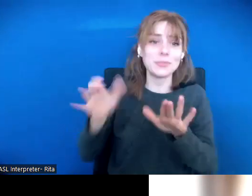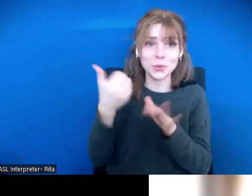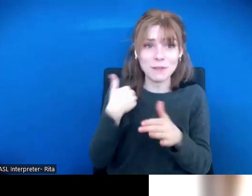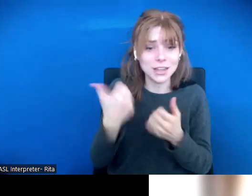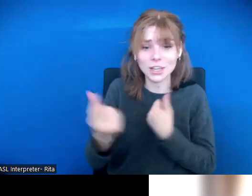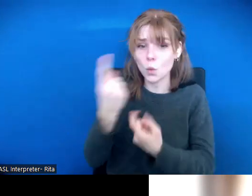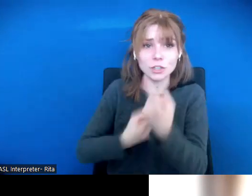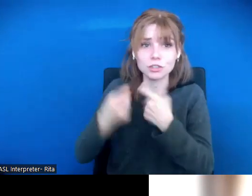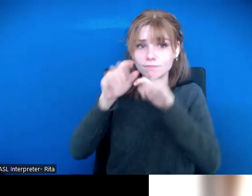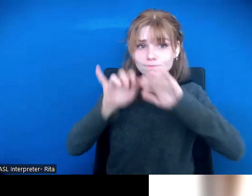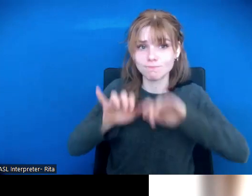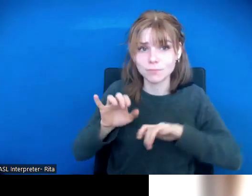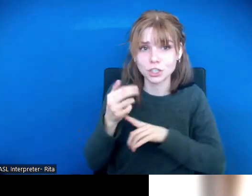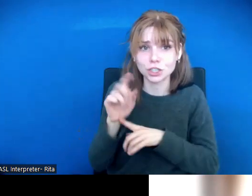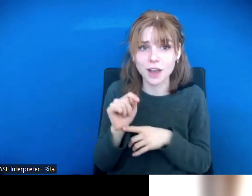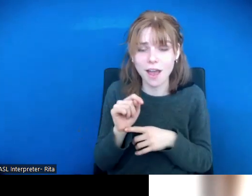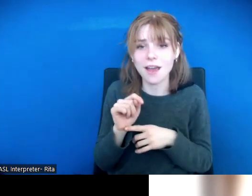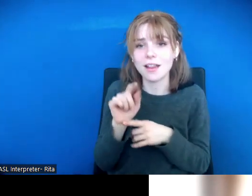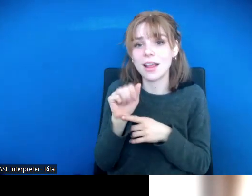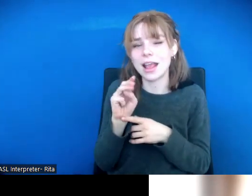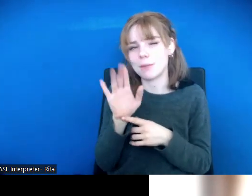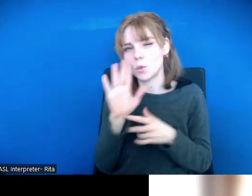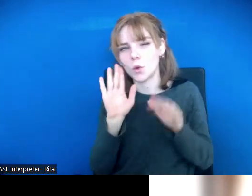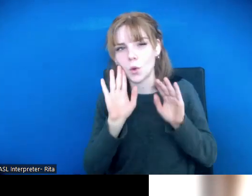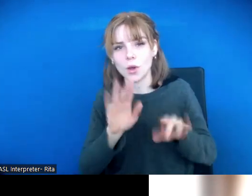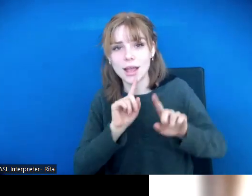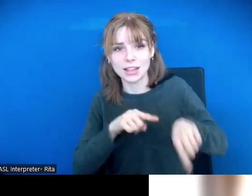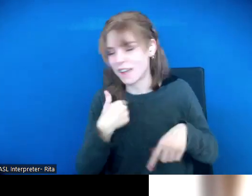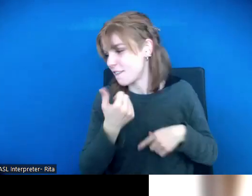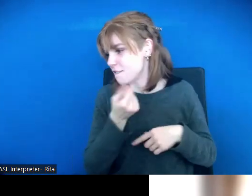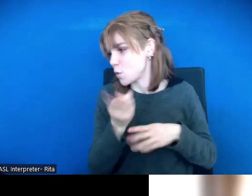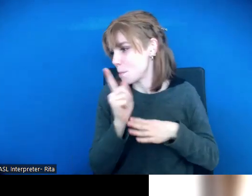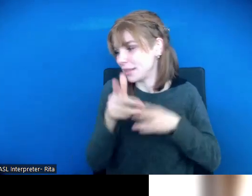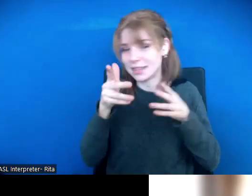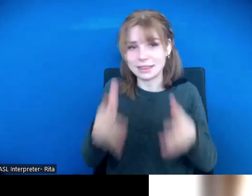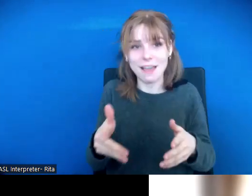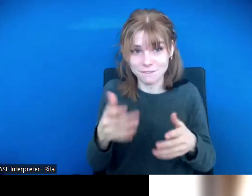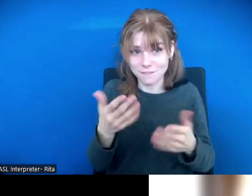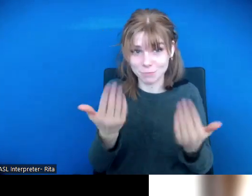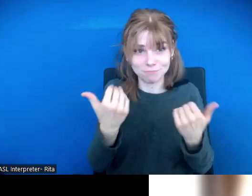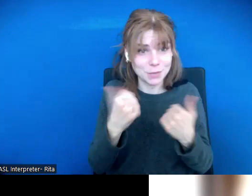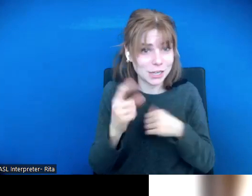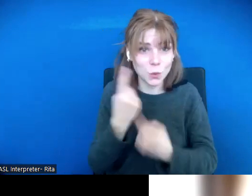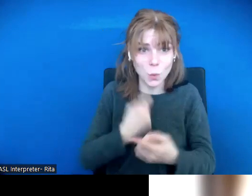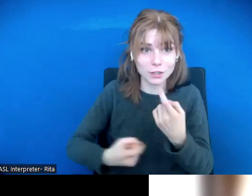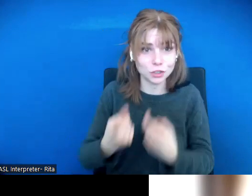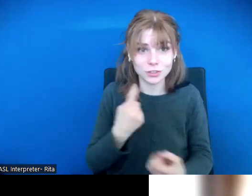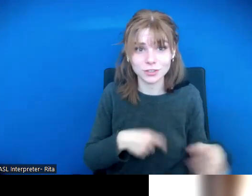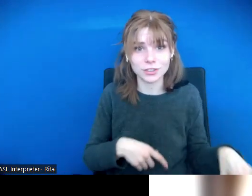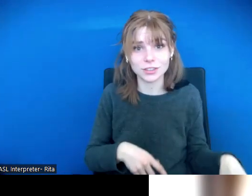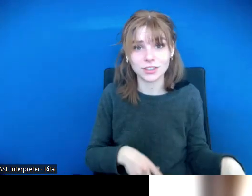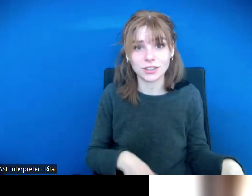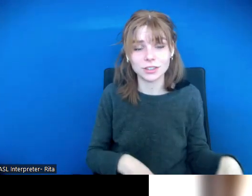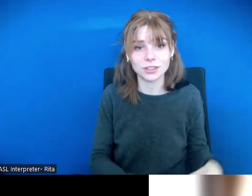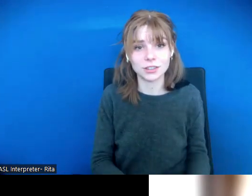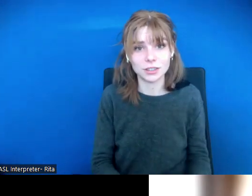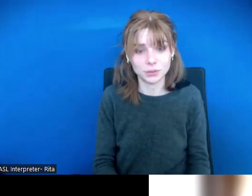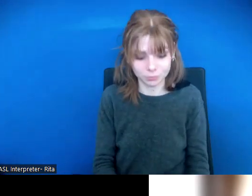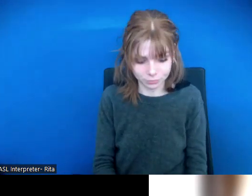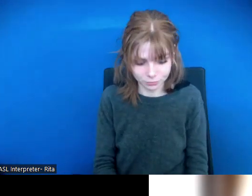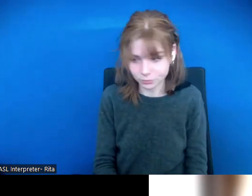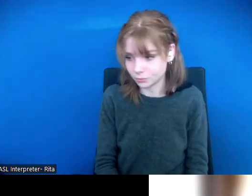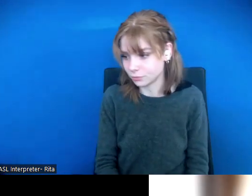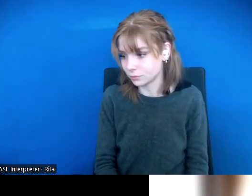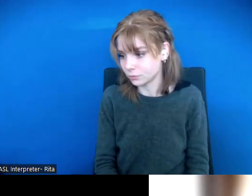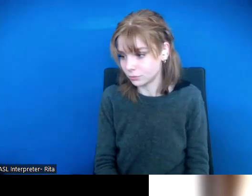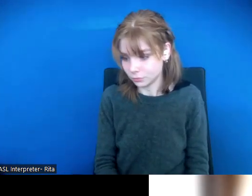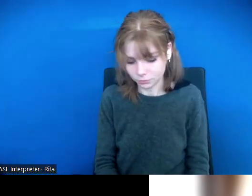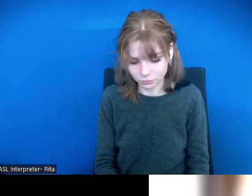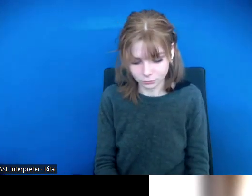That's great.